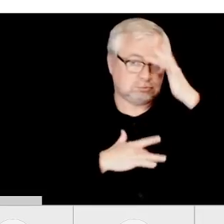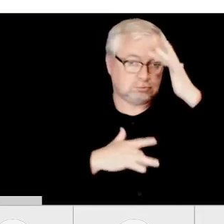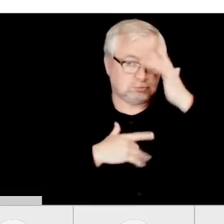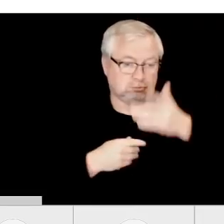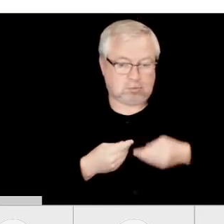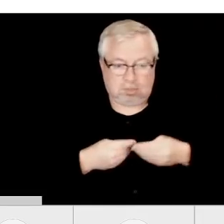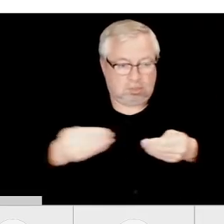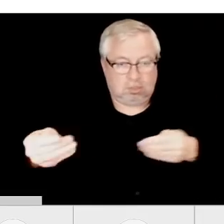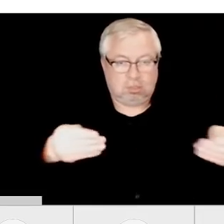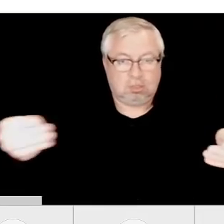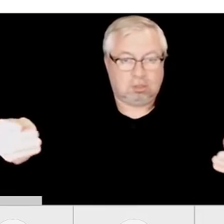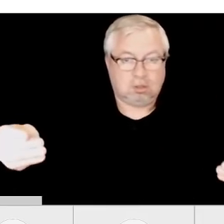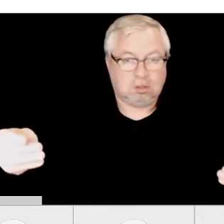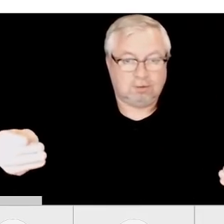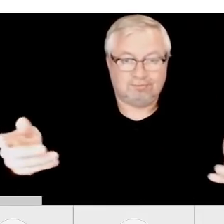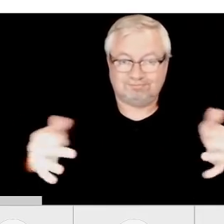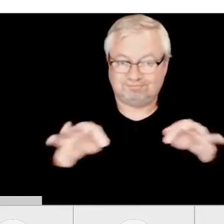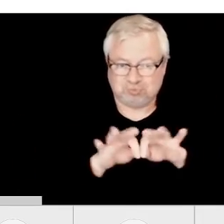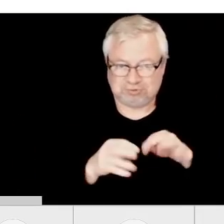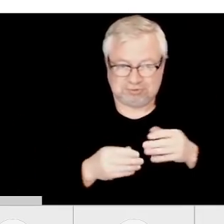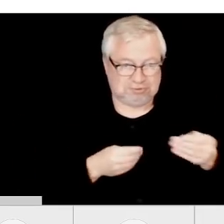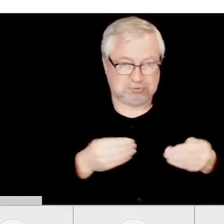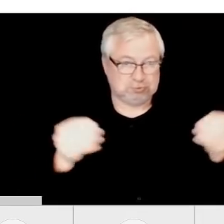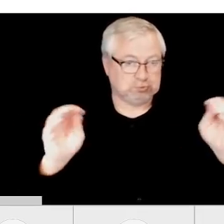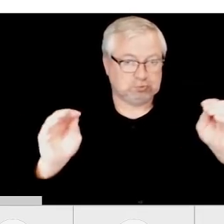mortality risk associated with that infection.